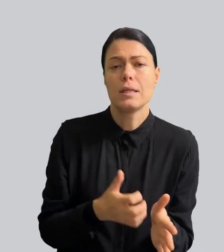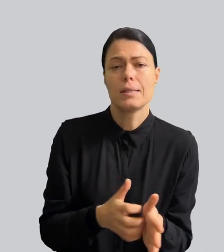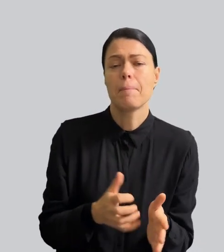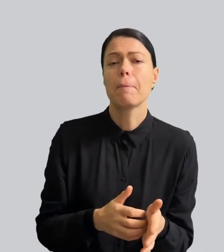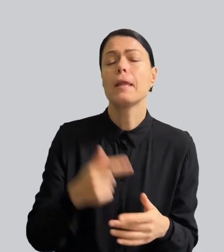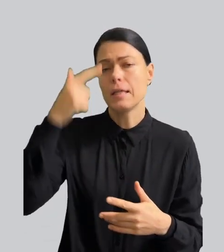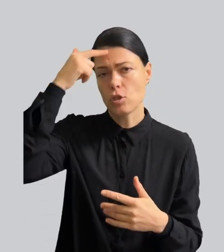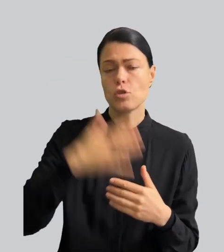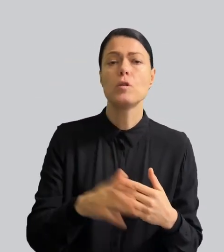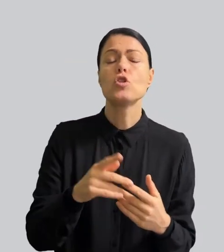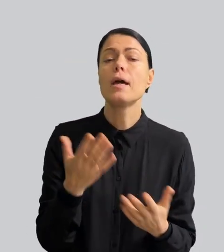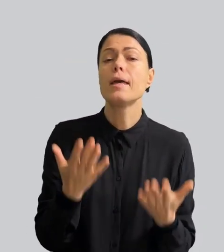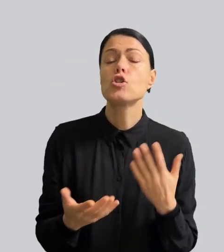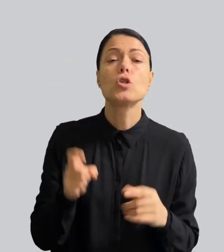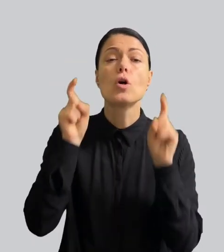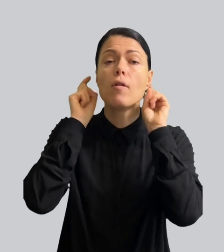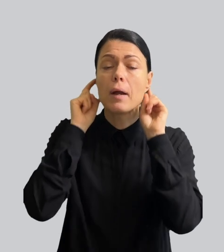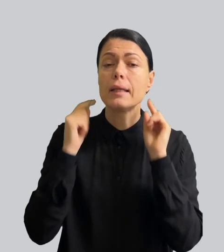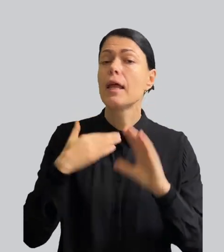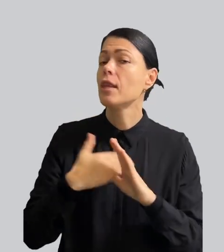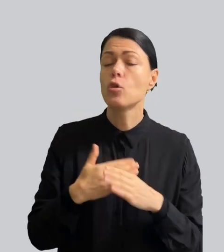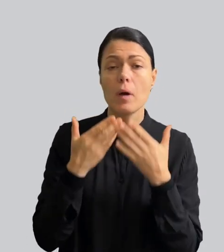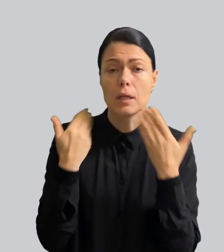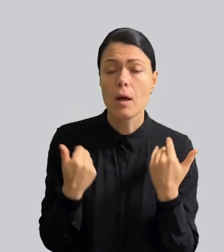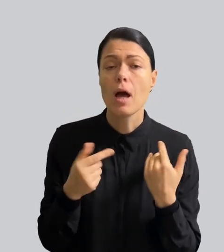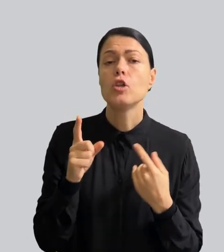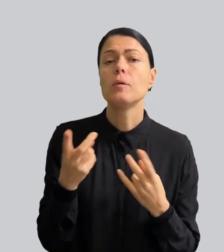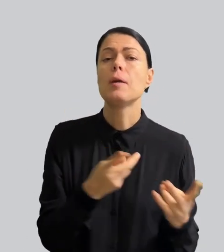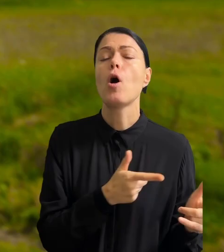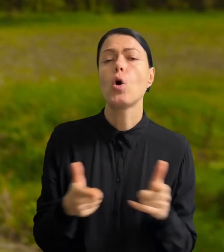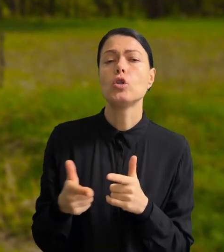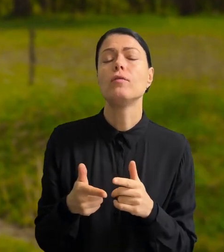And I realized that I had to prepare for a cochlear implant. Hearing aids didn’t help me.